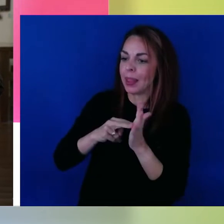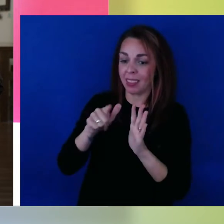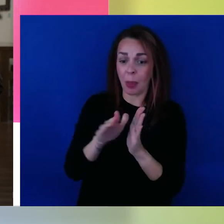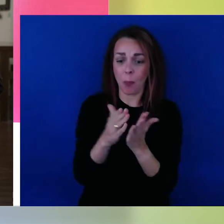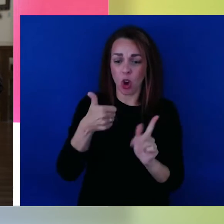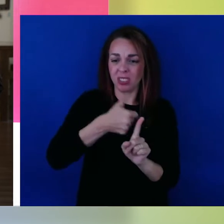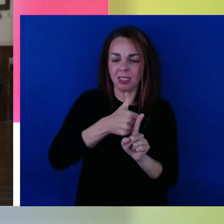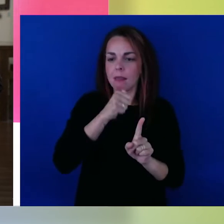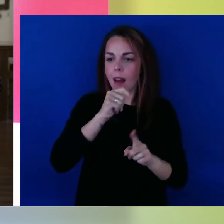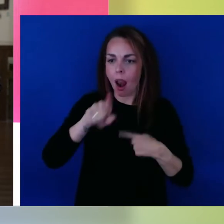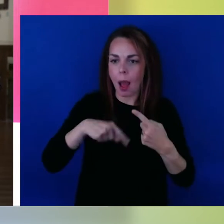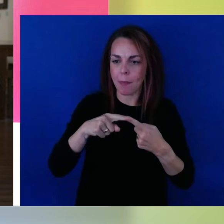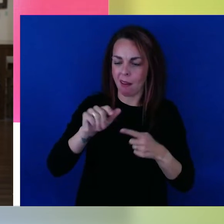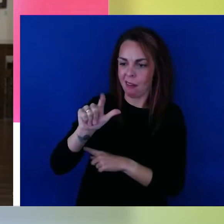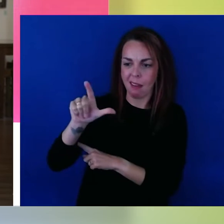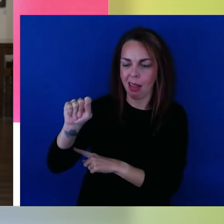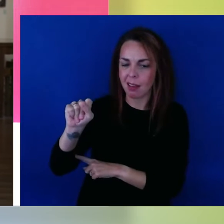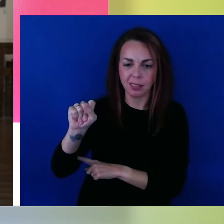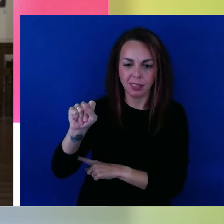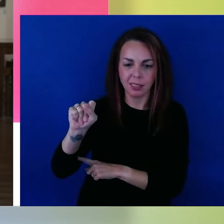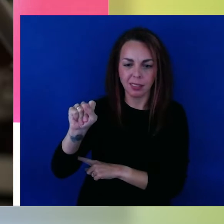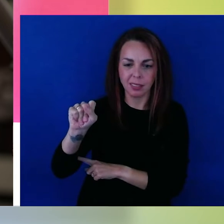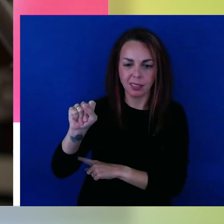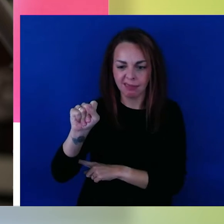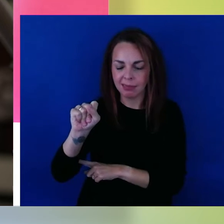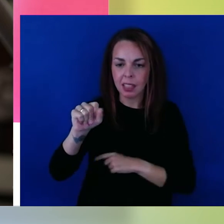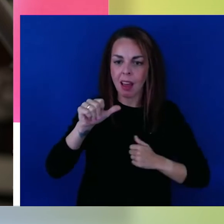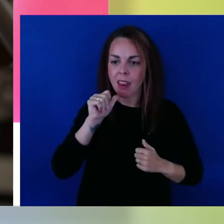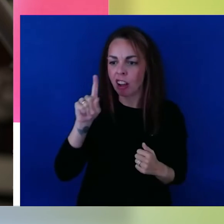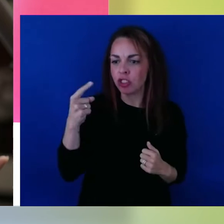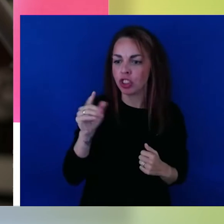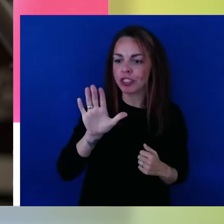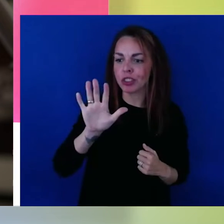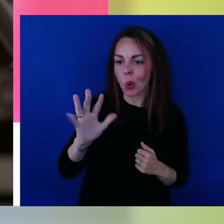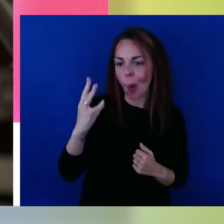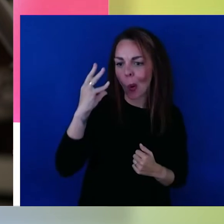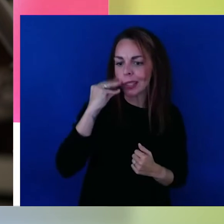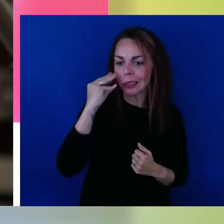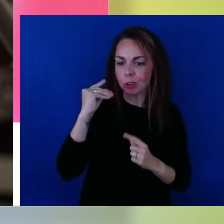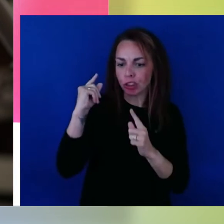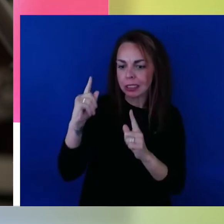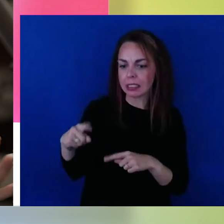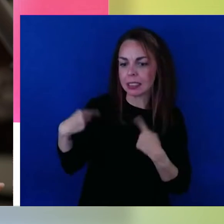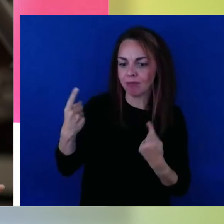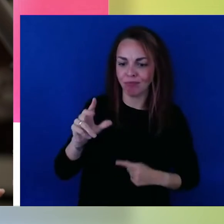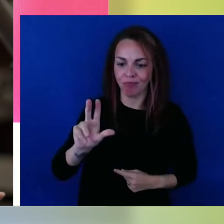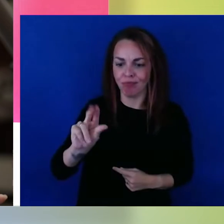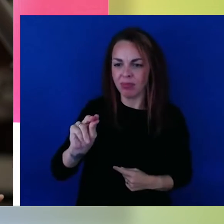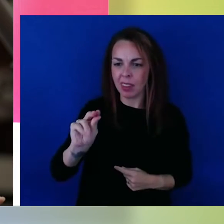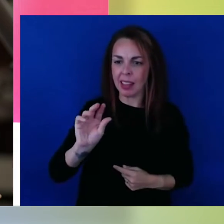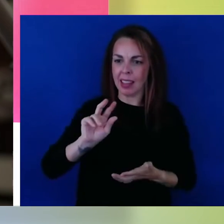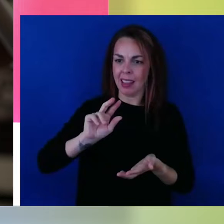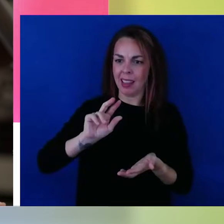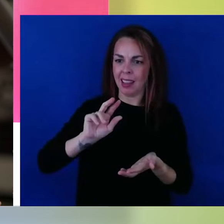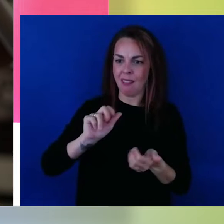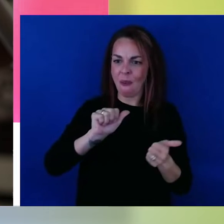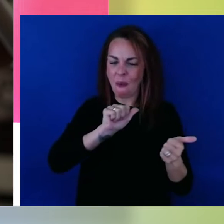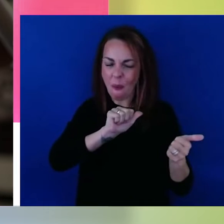this isn't a book about the journey that you were on here, it's something that everyone in this book can pick up